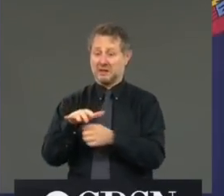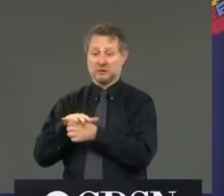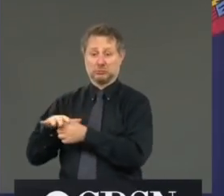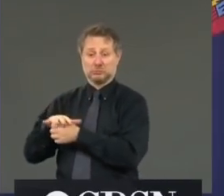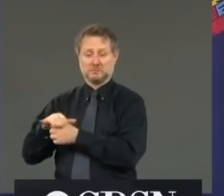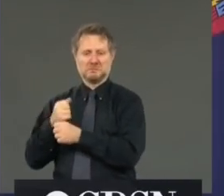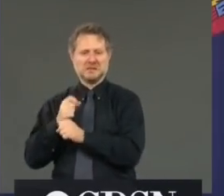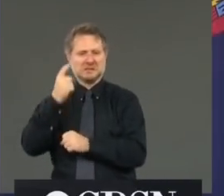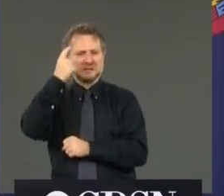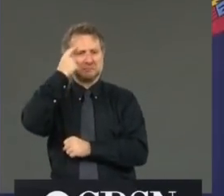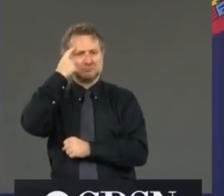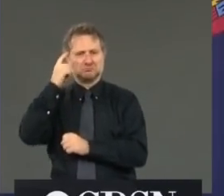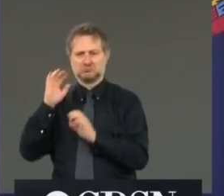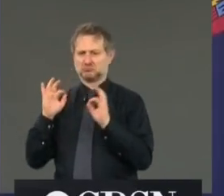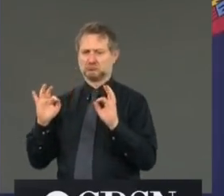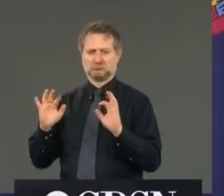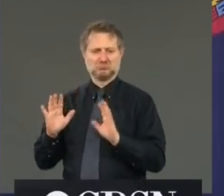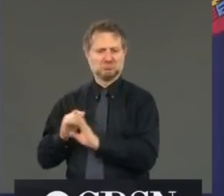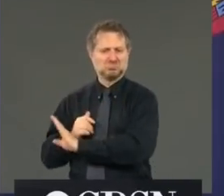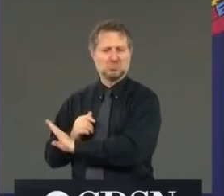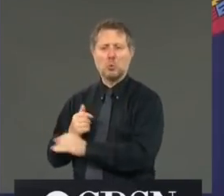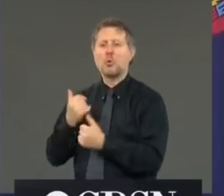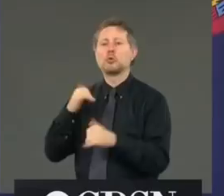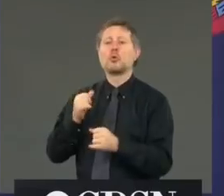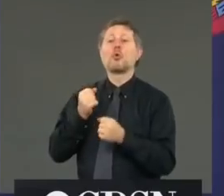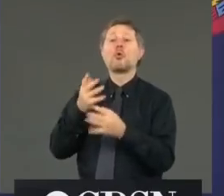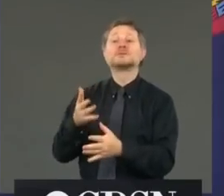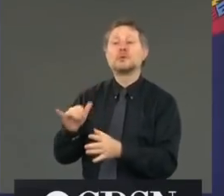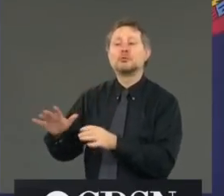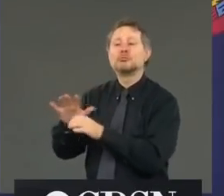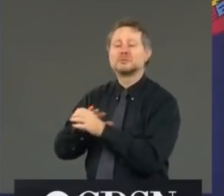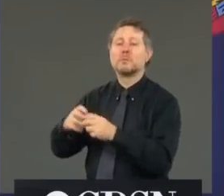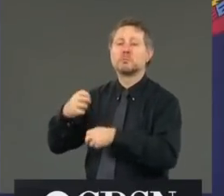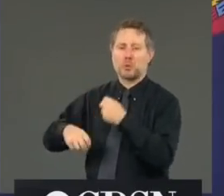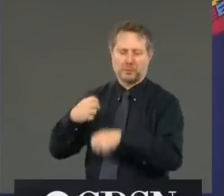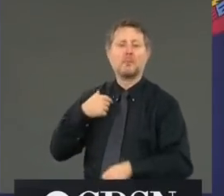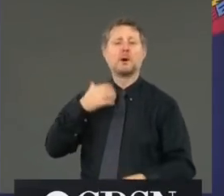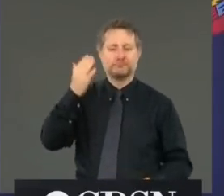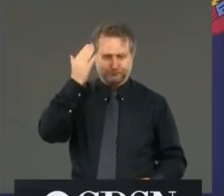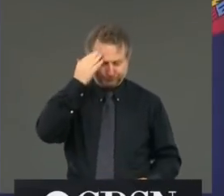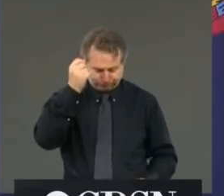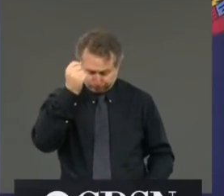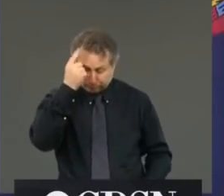DO SOCIAL DISTANCING. BUT I UNDERSTAND THE POLICY IN NEW YORK CITY. I UNDERSTAND THE NASSAU POLICY AND I UNDERSTAND THE SUFFOLK